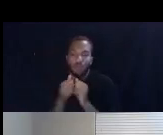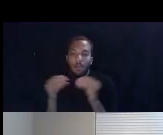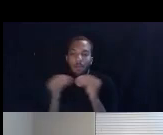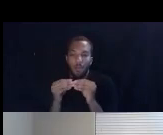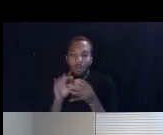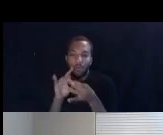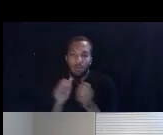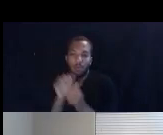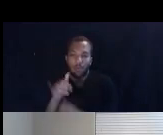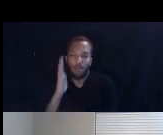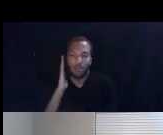just some learning from each other.